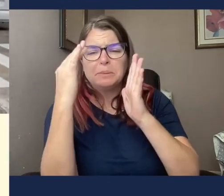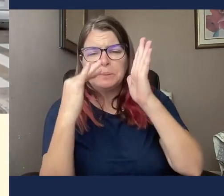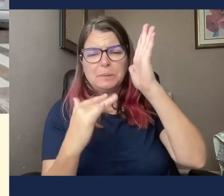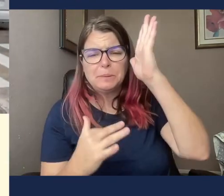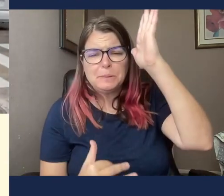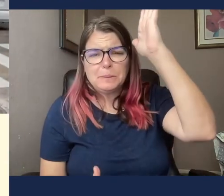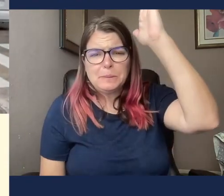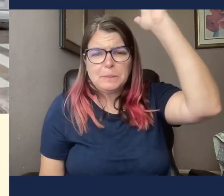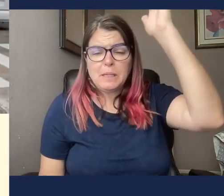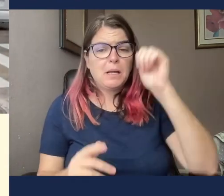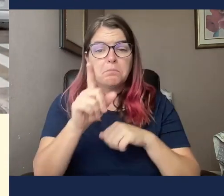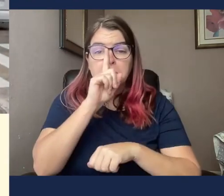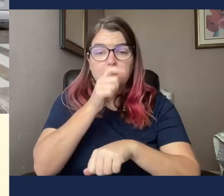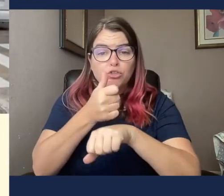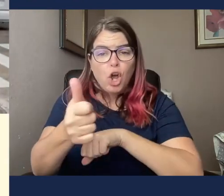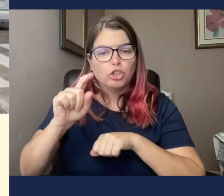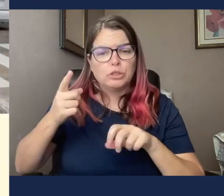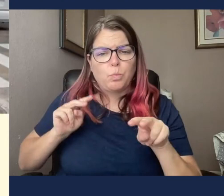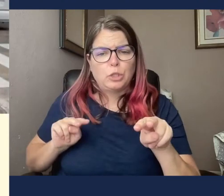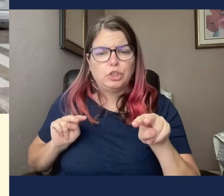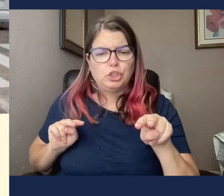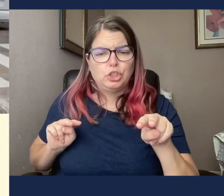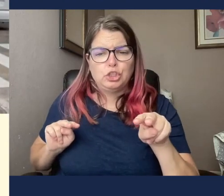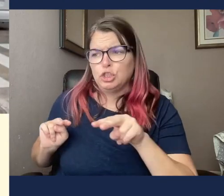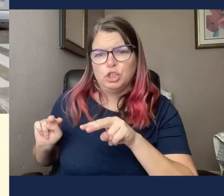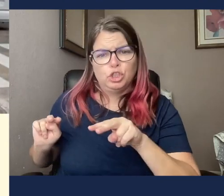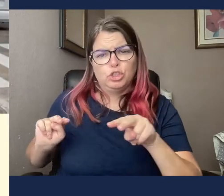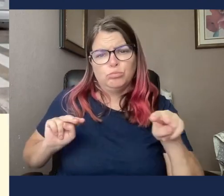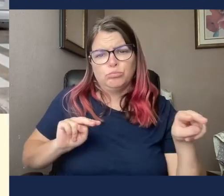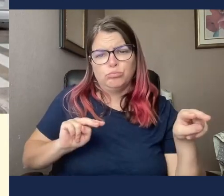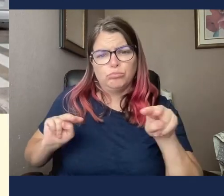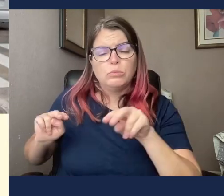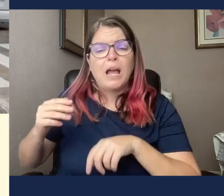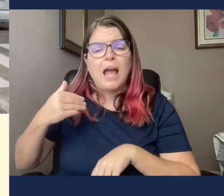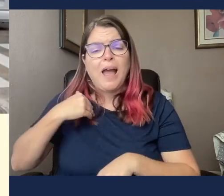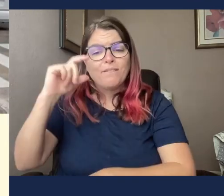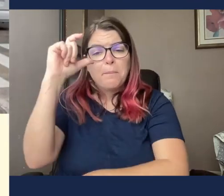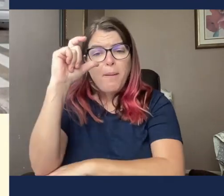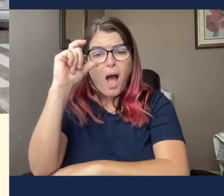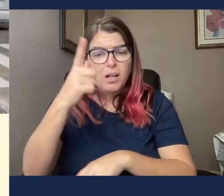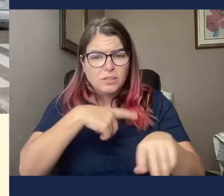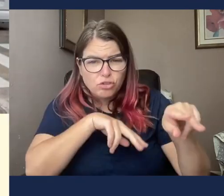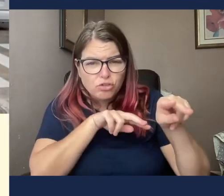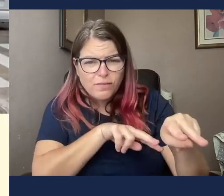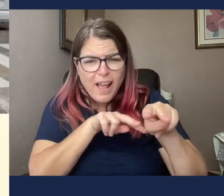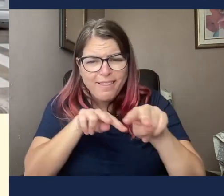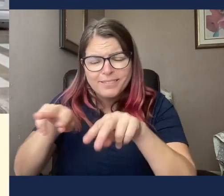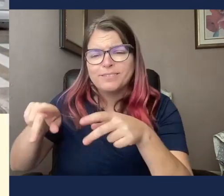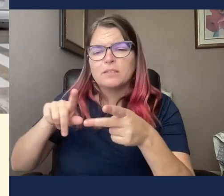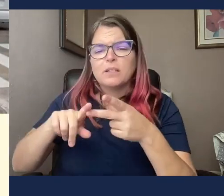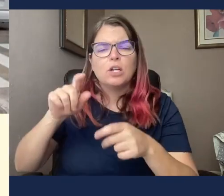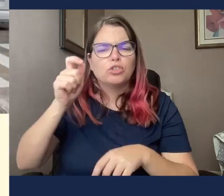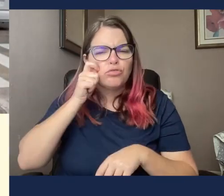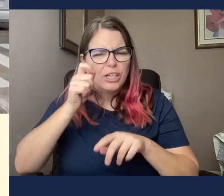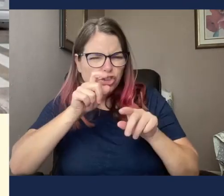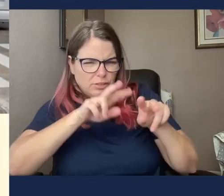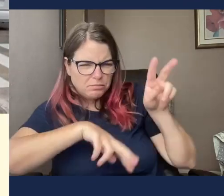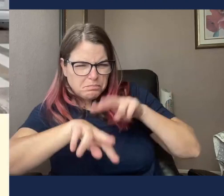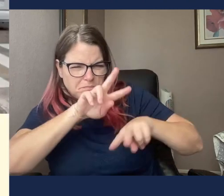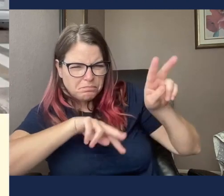they're all the same. This is how Muslims are portrayed in the media. The framing of the title